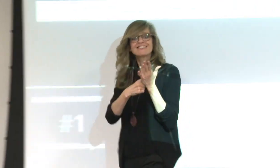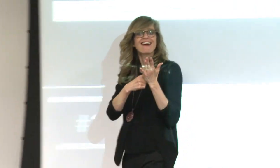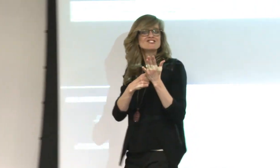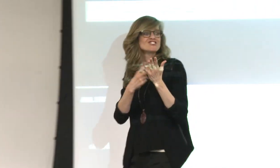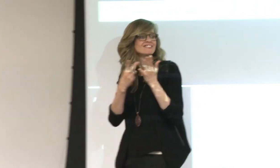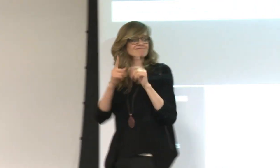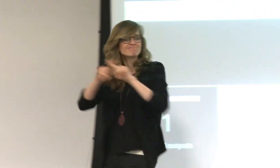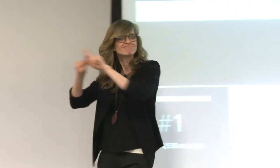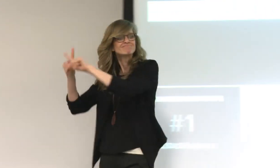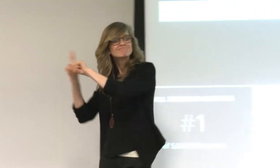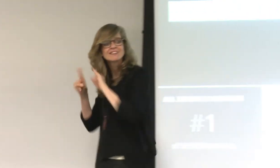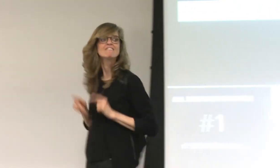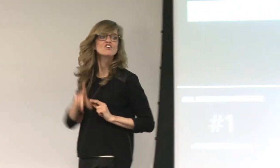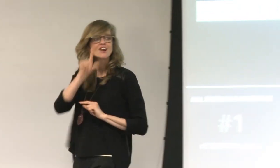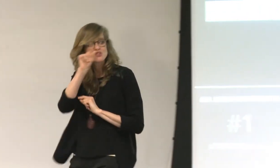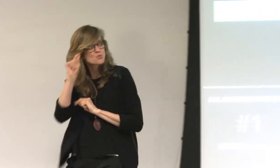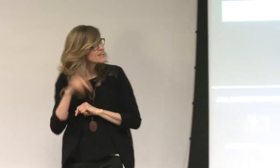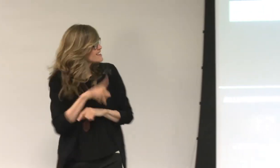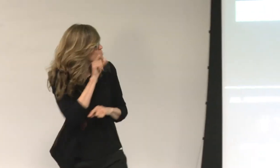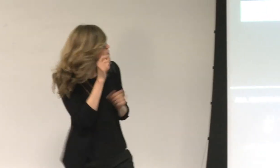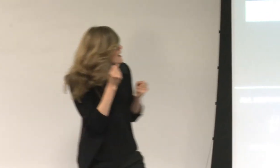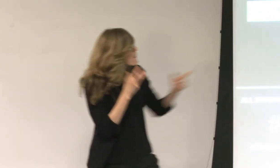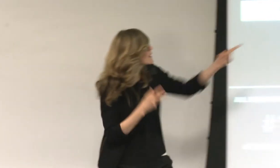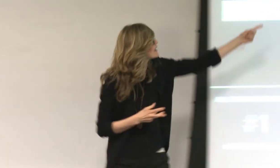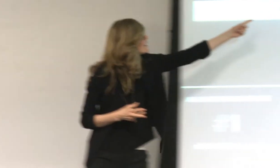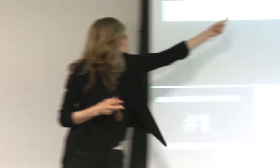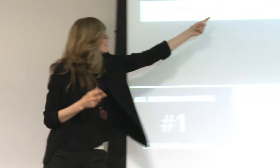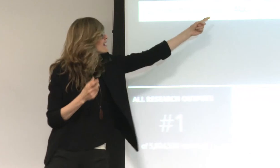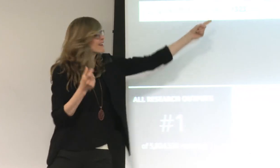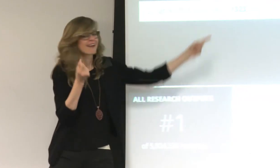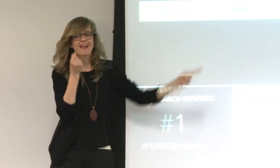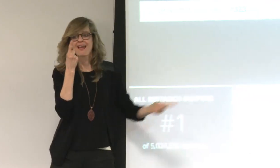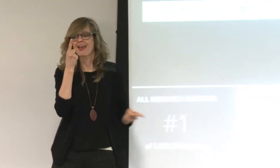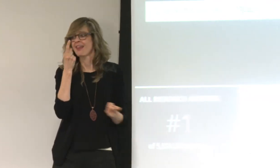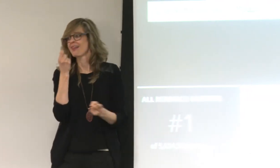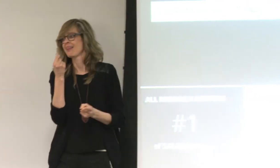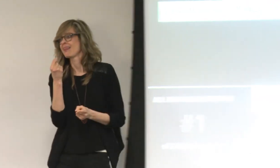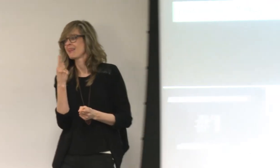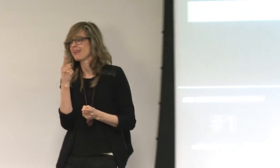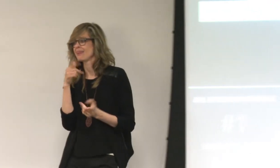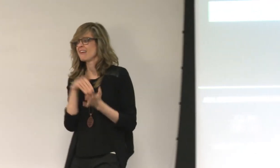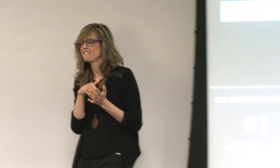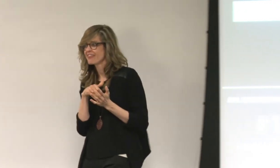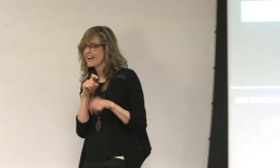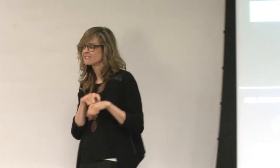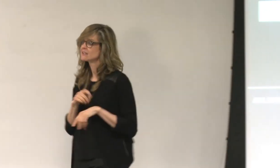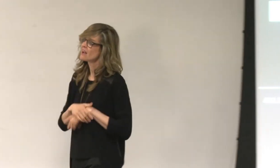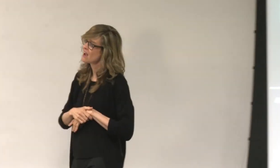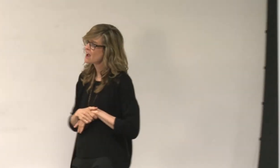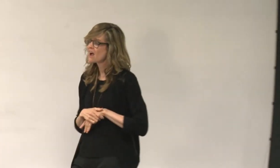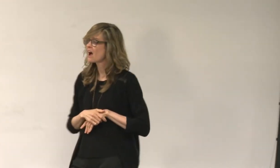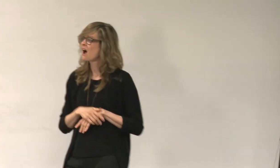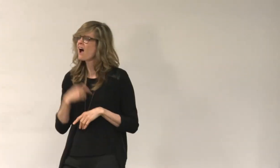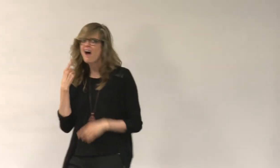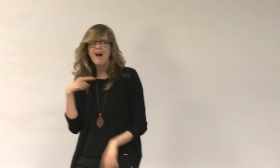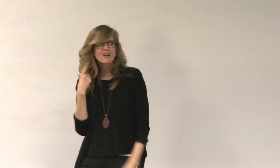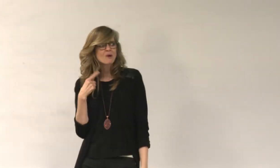AND THEN IT HAS BEEN TWEETED OVER 11,000 TIMES.